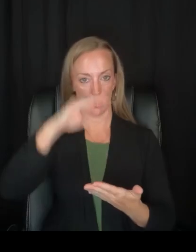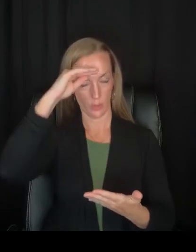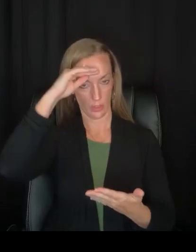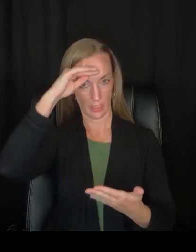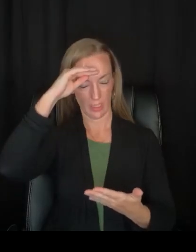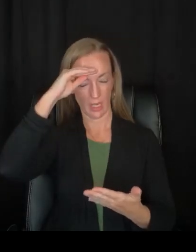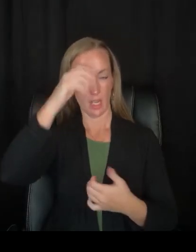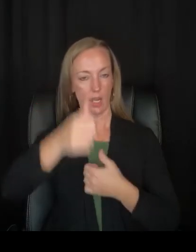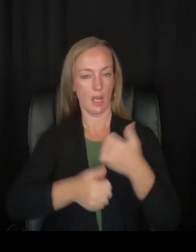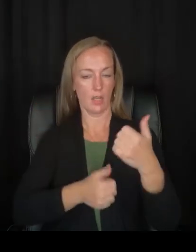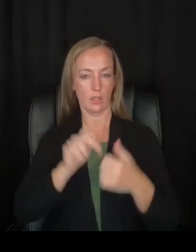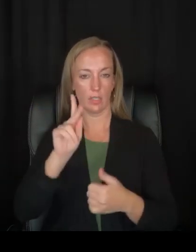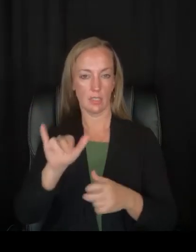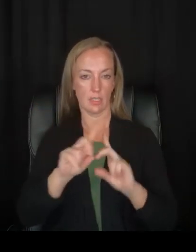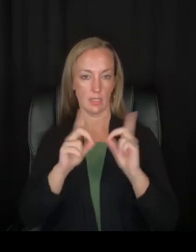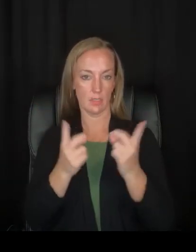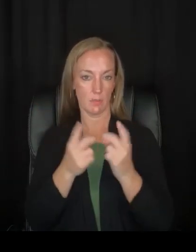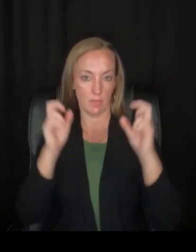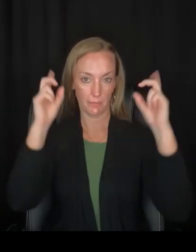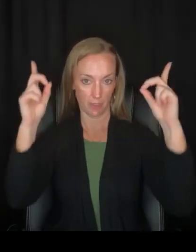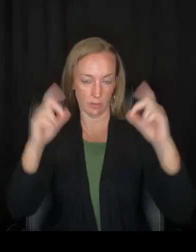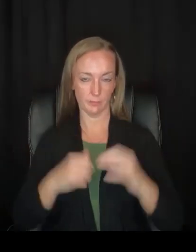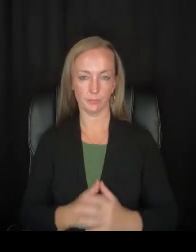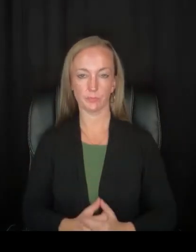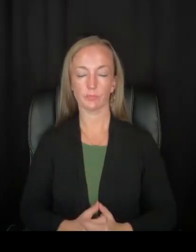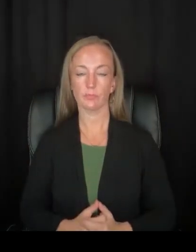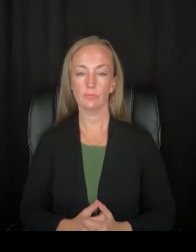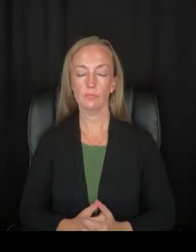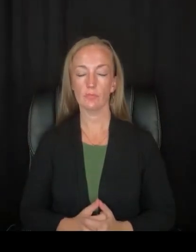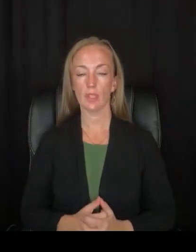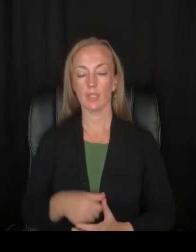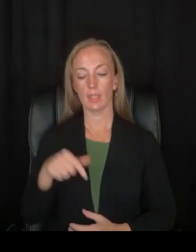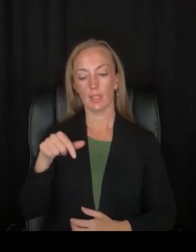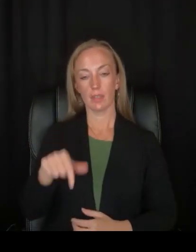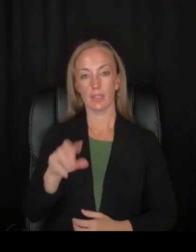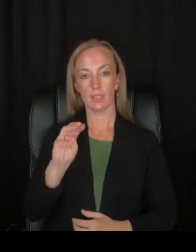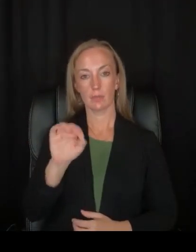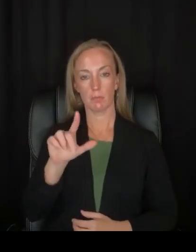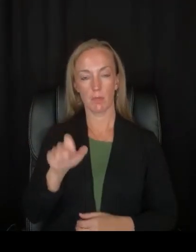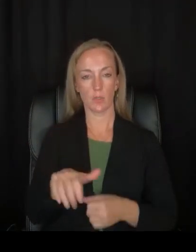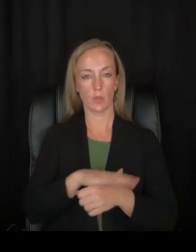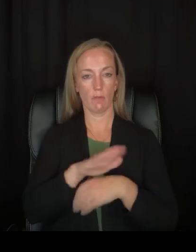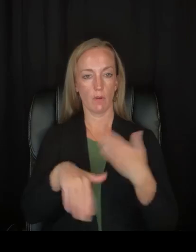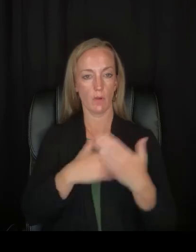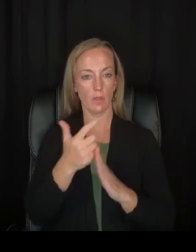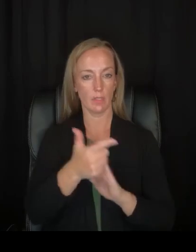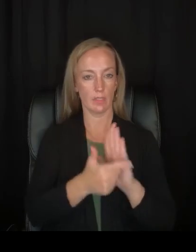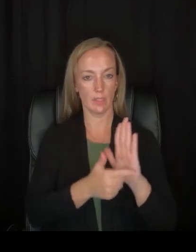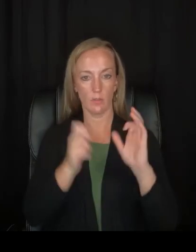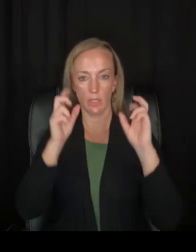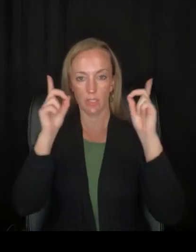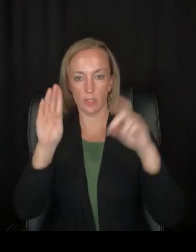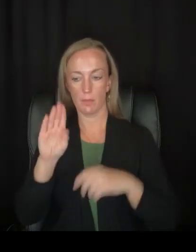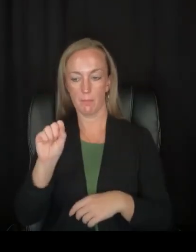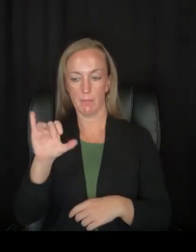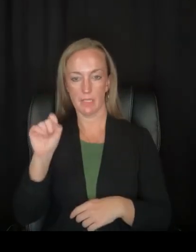Learning in the Kentucky Department of Education. This module covers the legal and educational basis for special